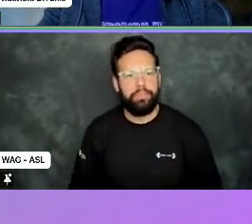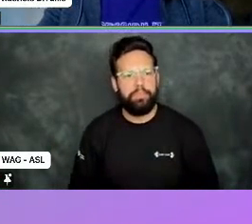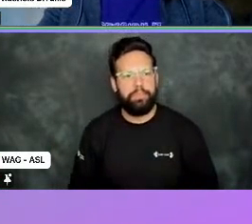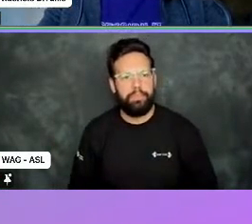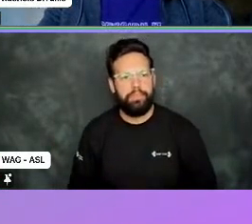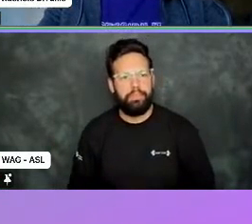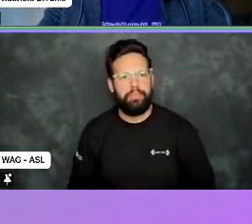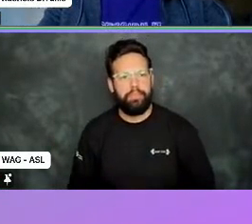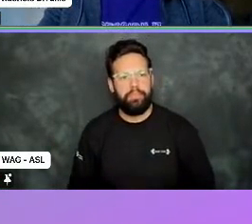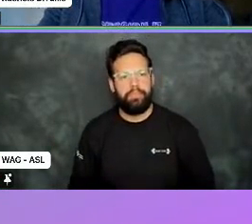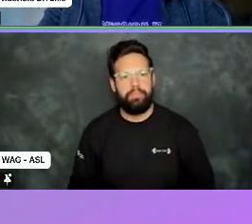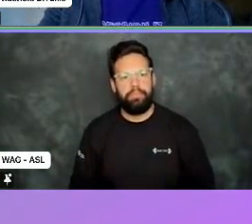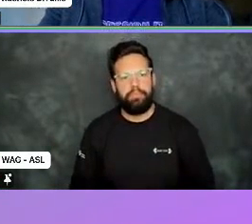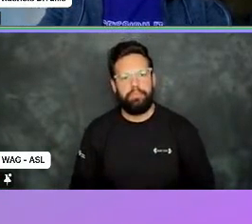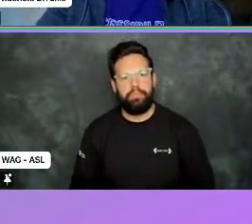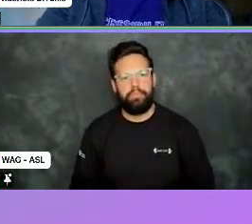little more accessible.